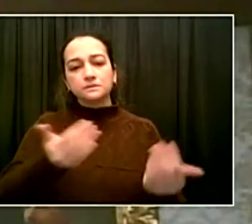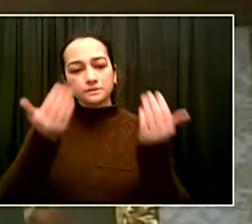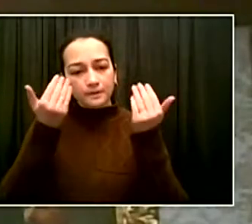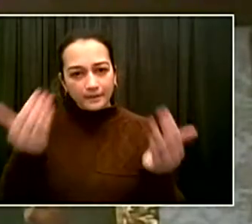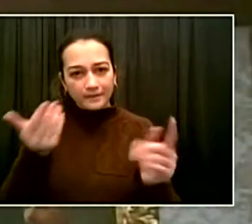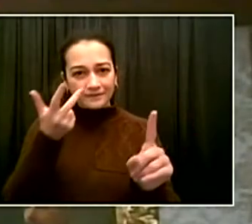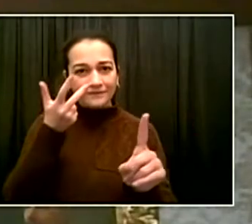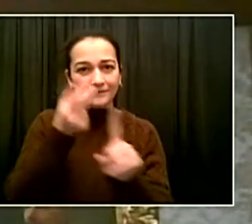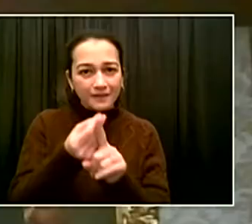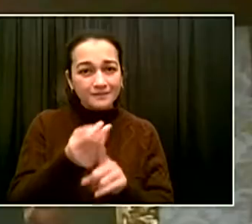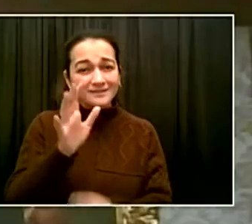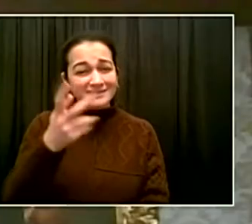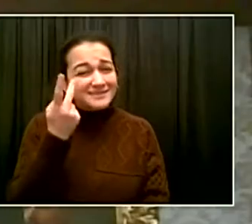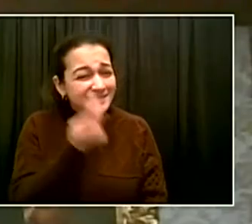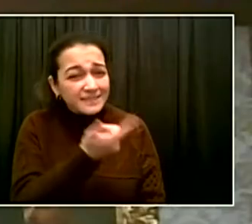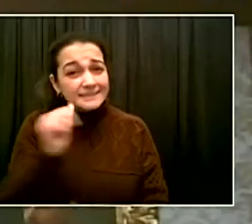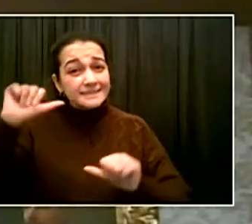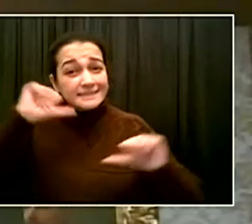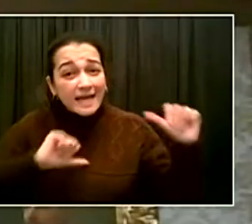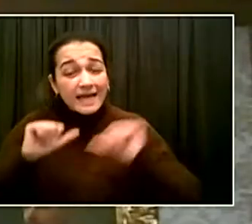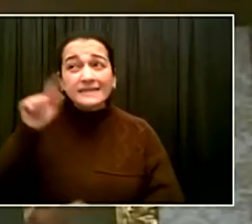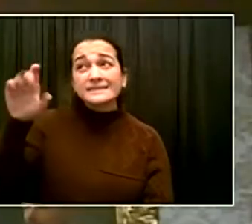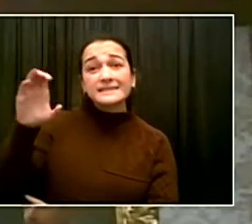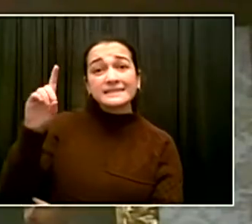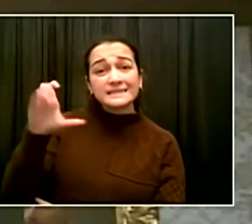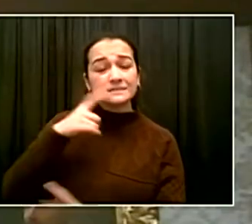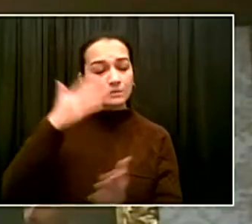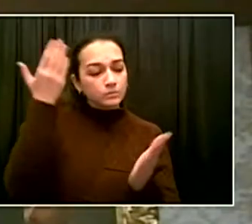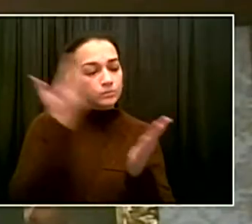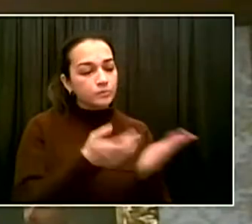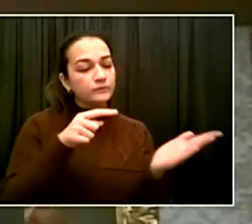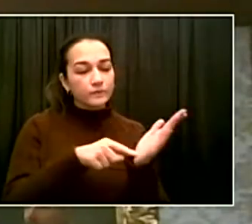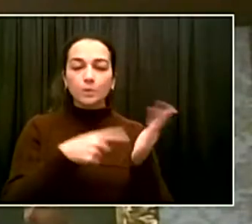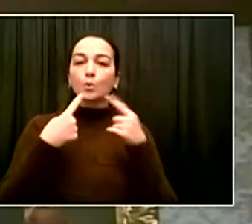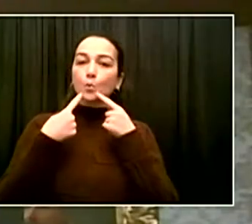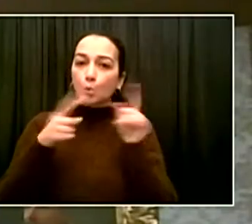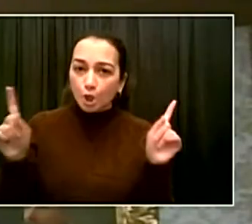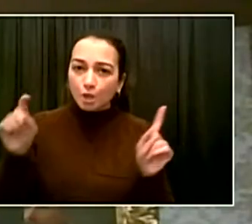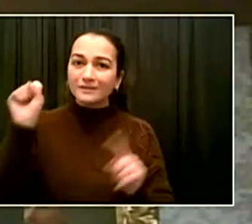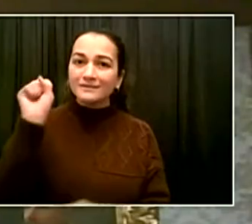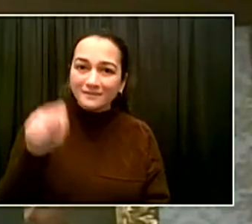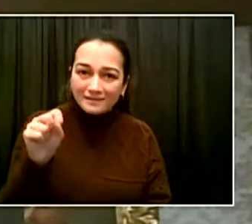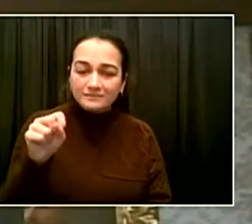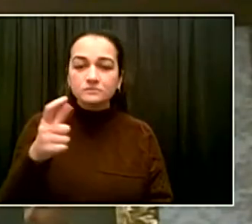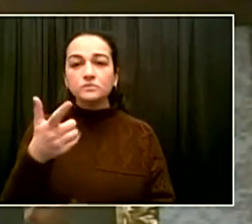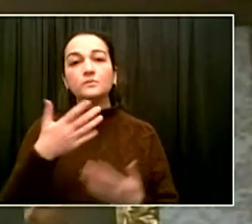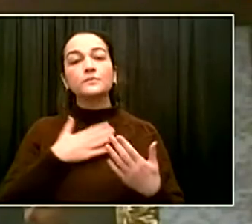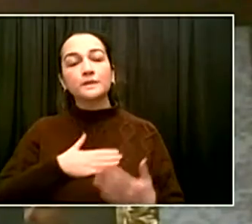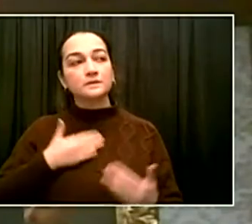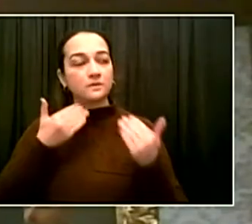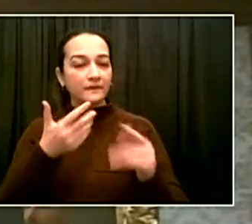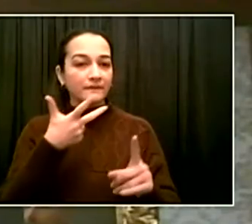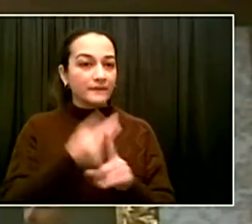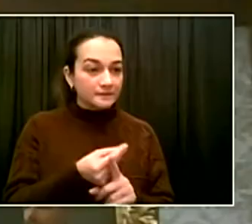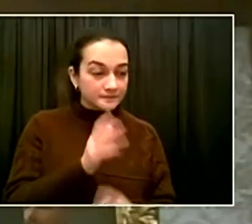IF YOU ARE NOT VACCINATED, WE CANNOT SAY IT ENOUGH, THE DATA